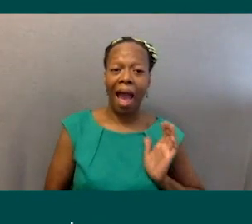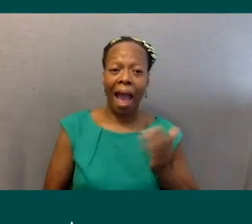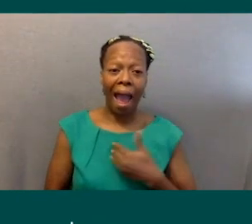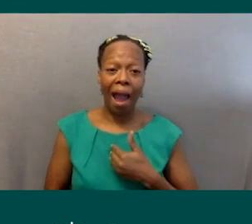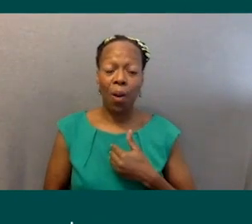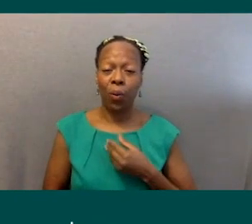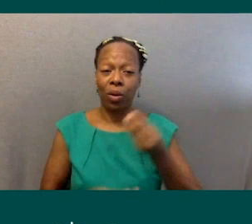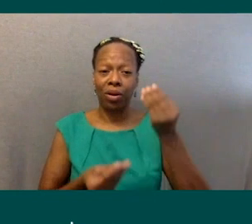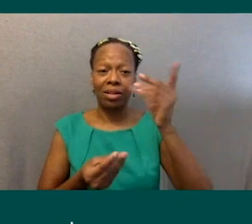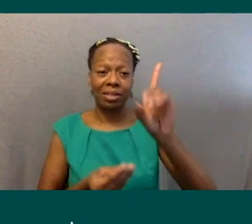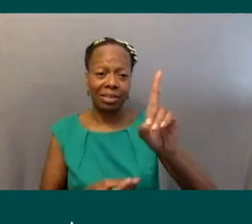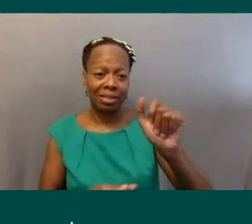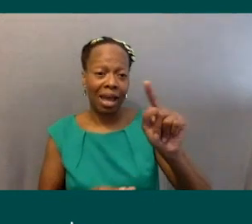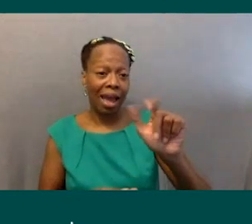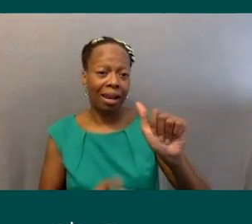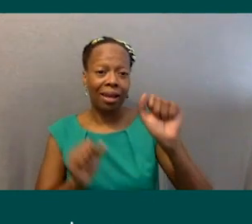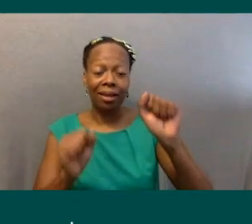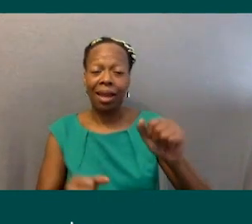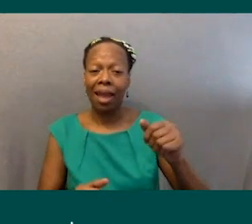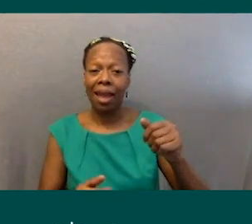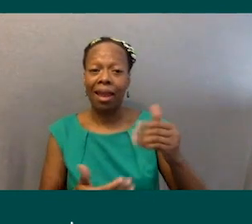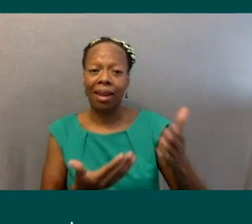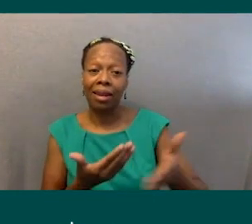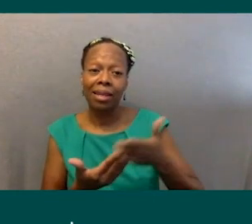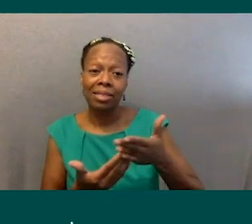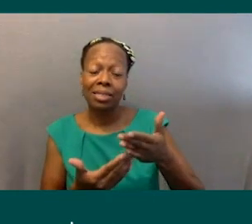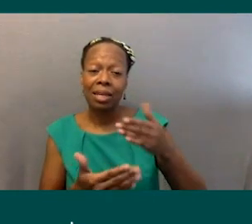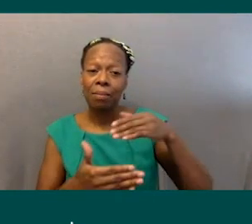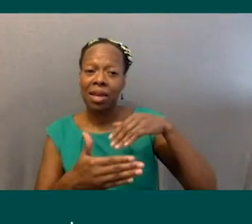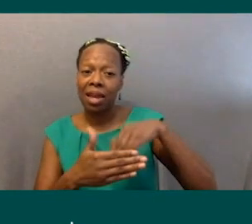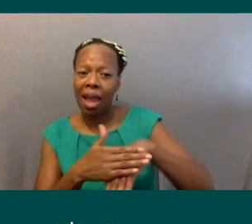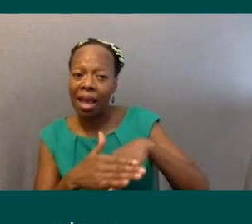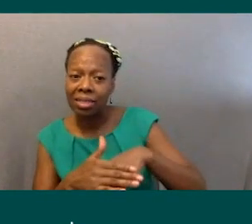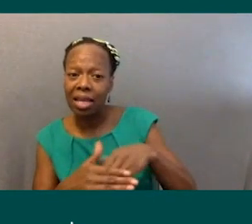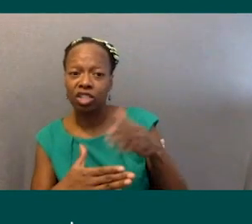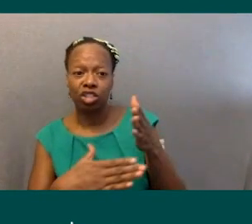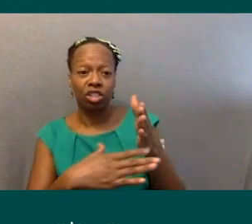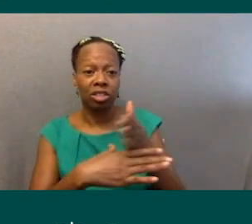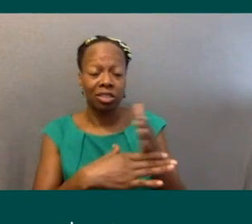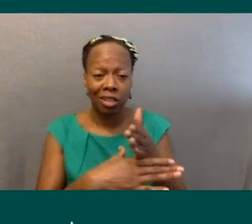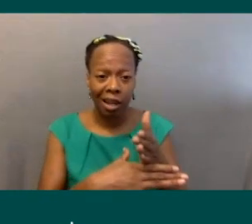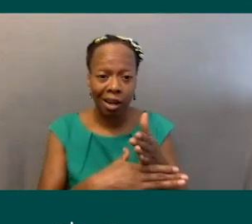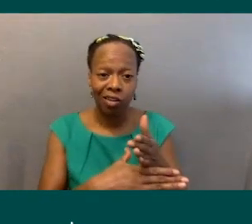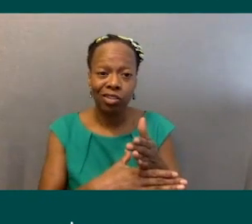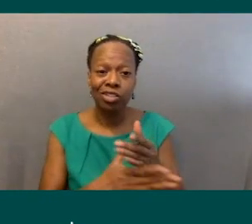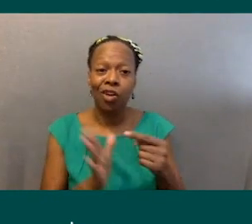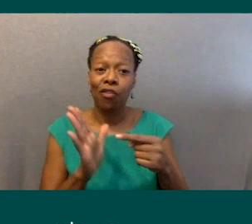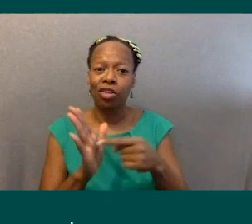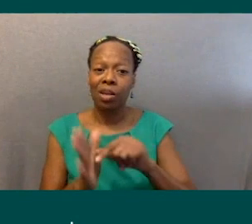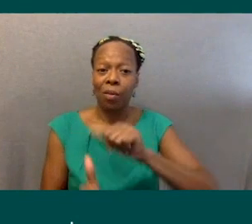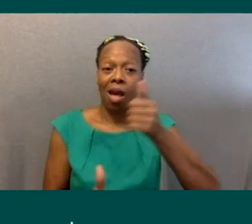And so with all the other people's opinions who have already spoken eloquently on this,